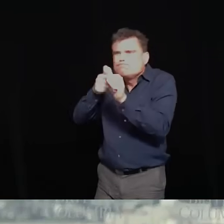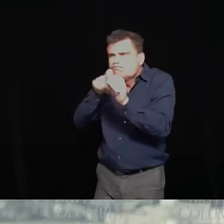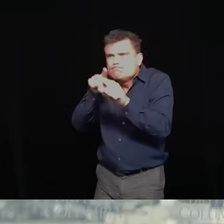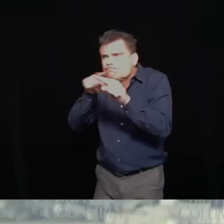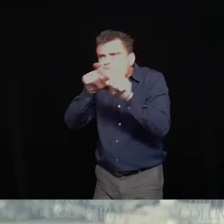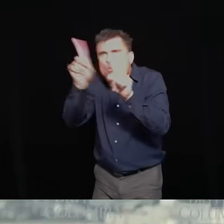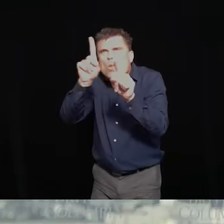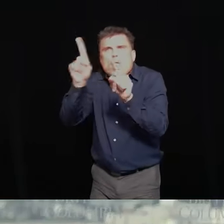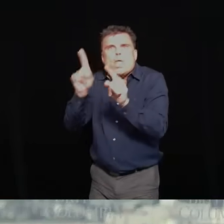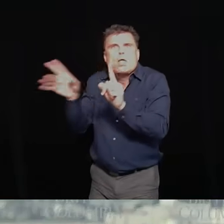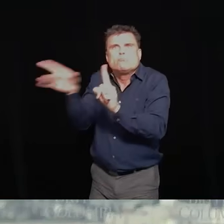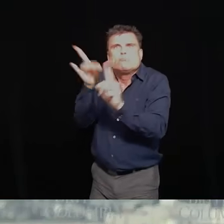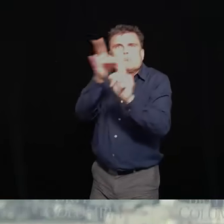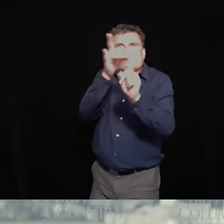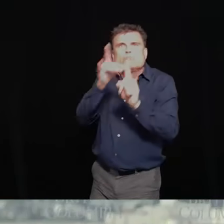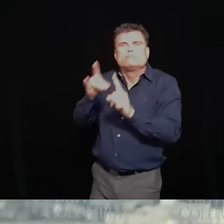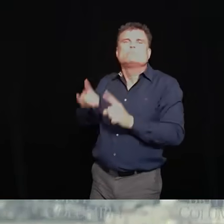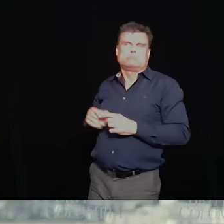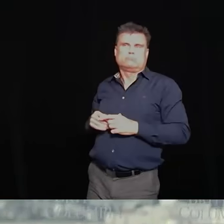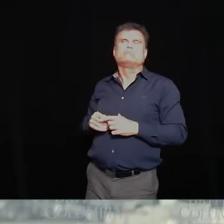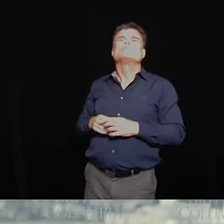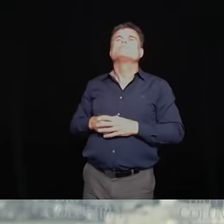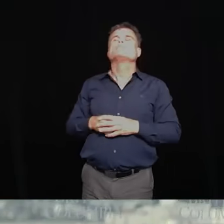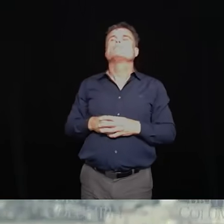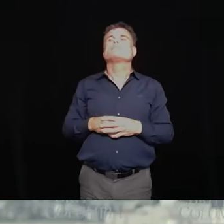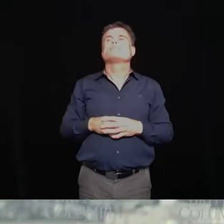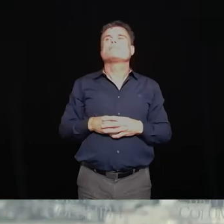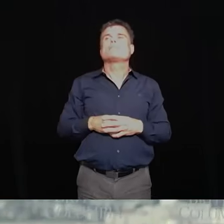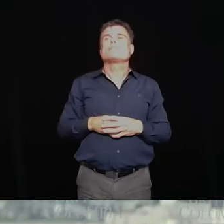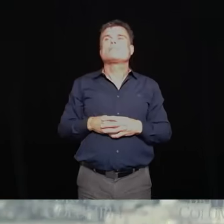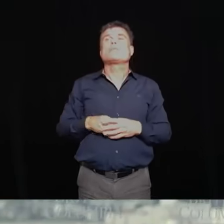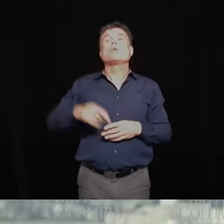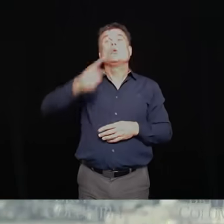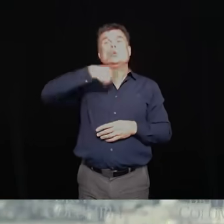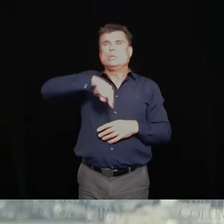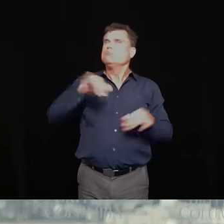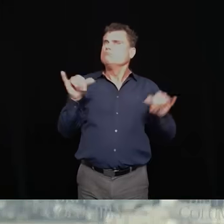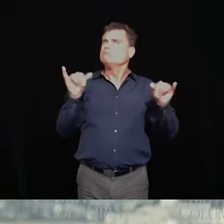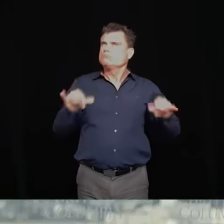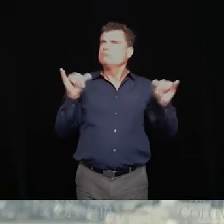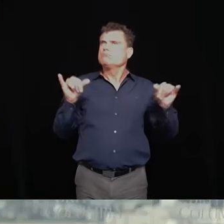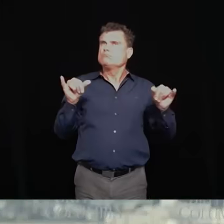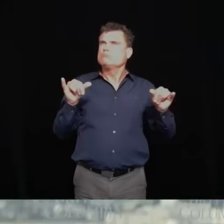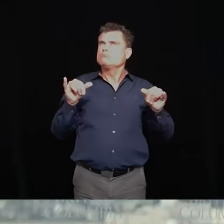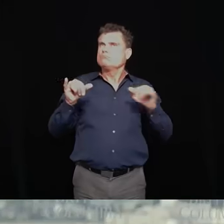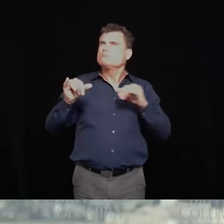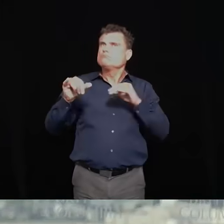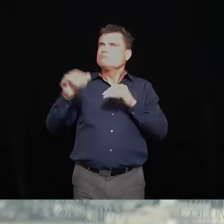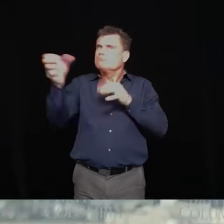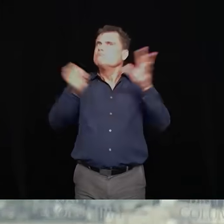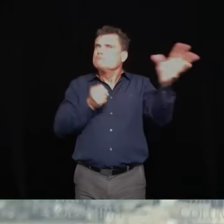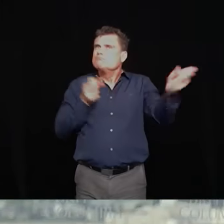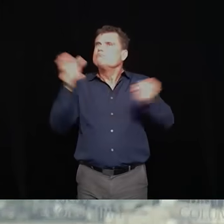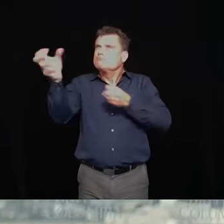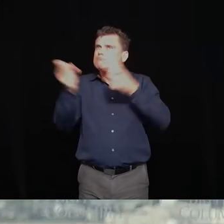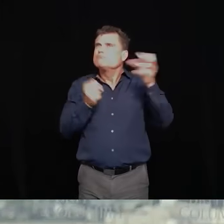Those are the types of risk assessments we can do for ourselves on an ongoing basis. So we are keeping a fine balance.